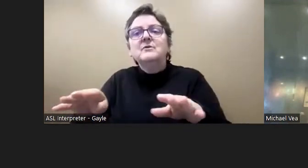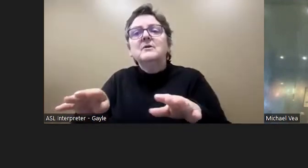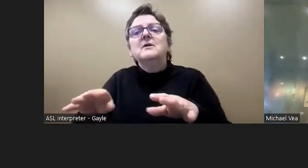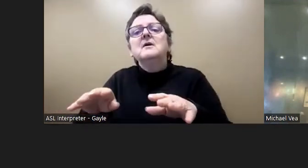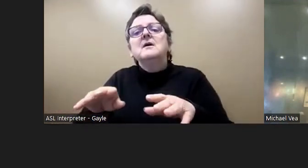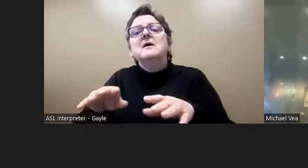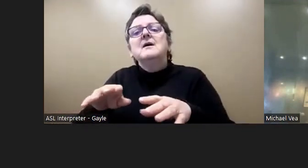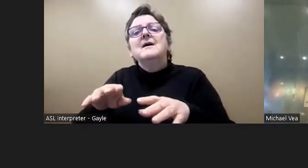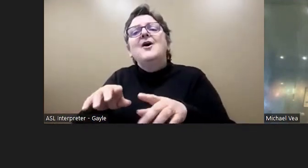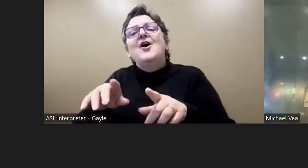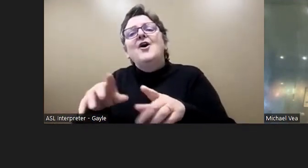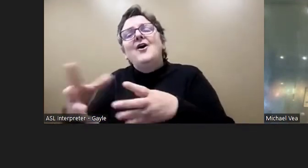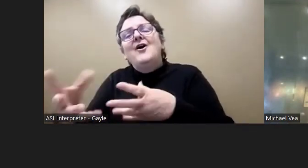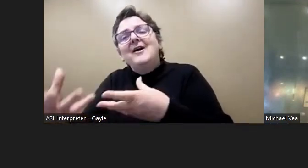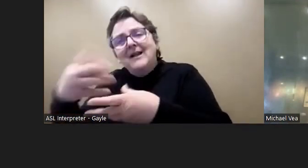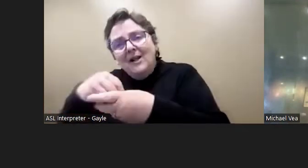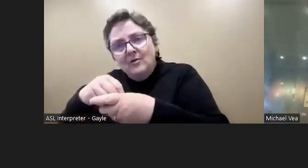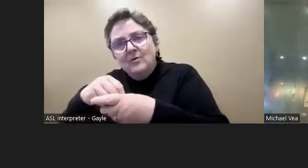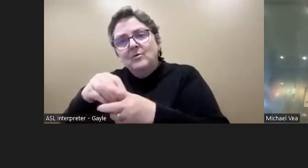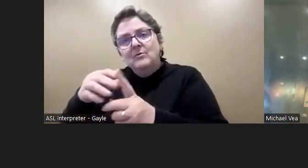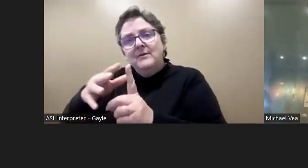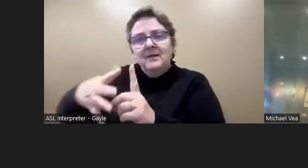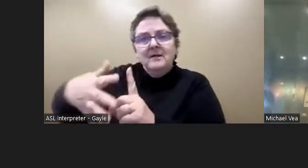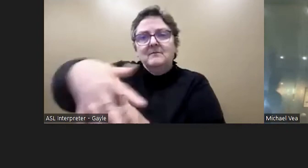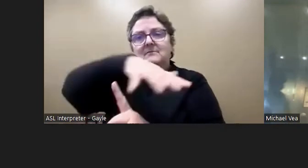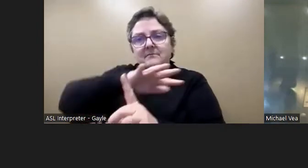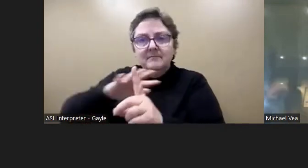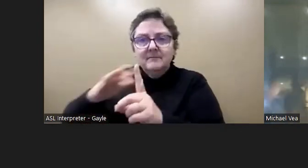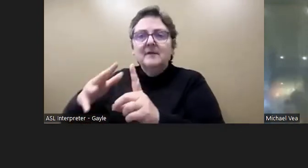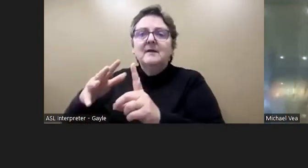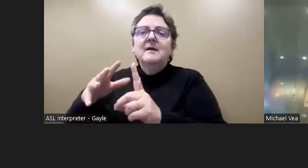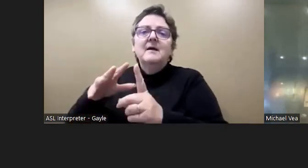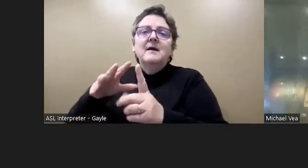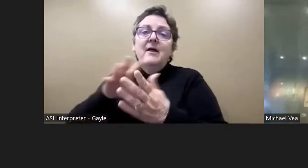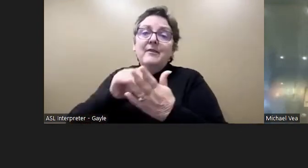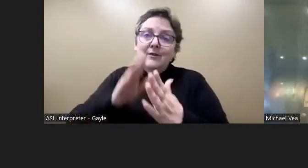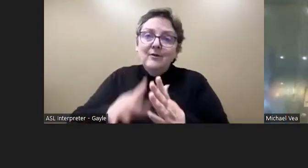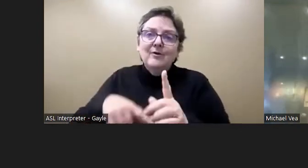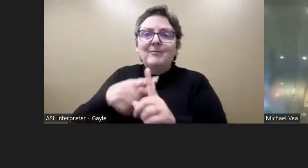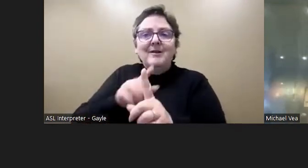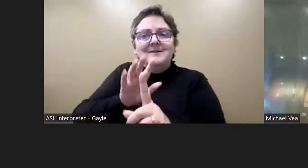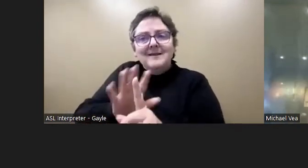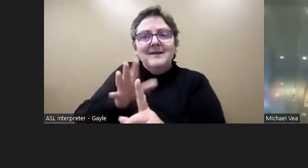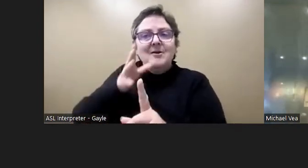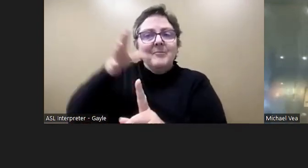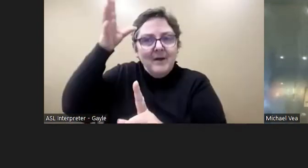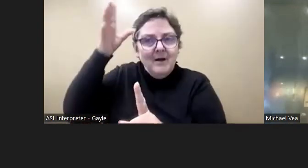we should also consider this, to involve the parents. And of course the other members of community will